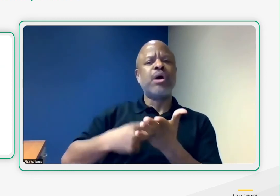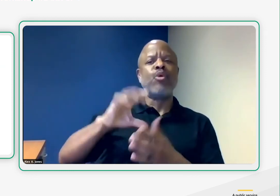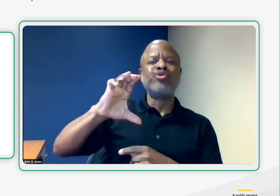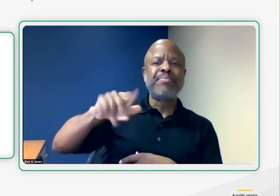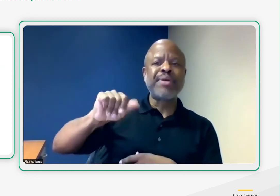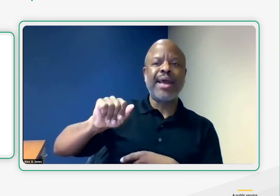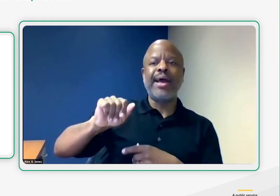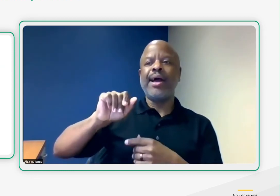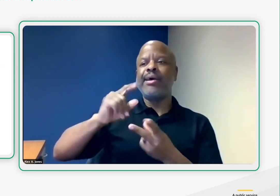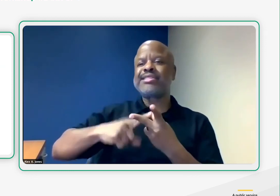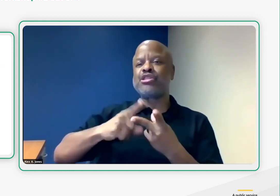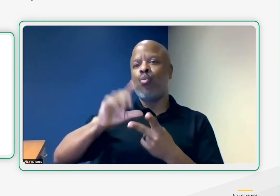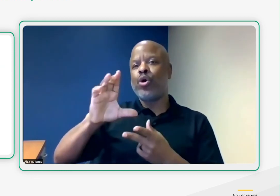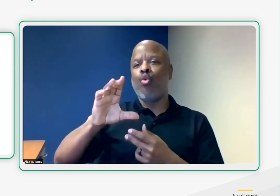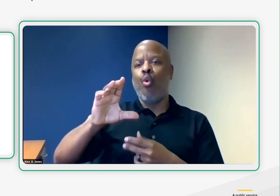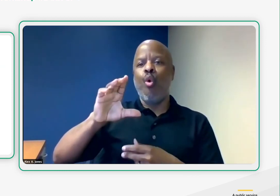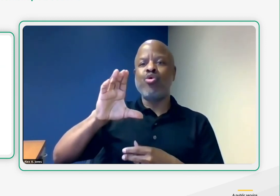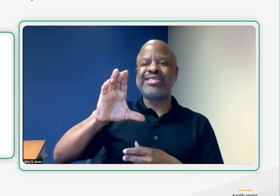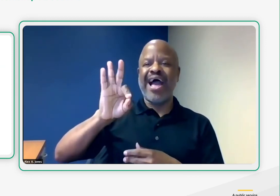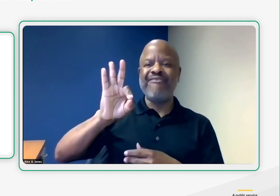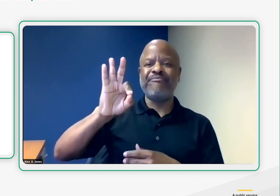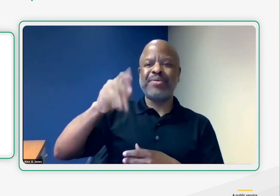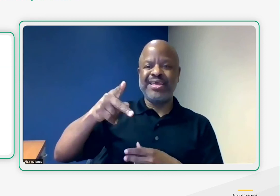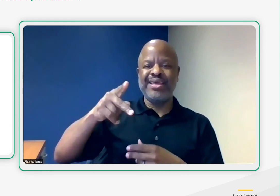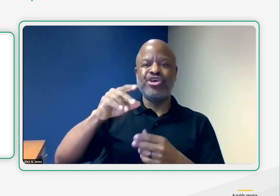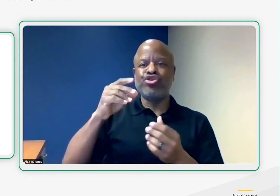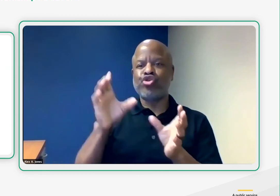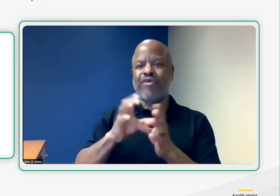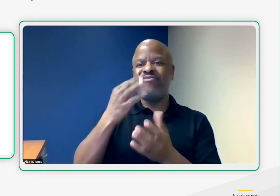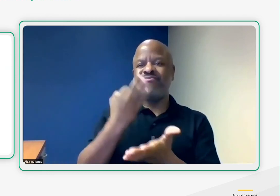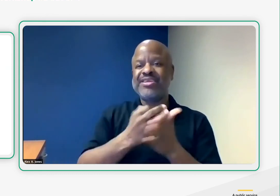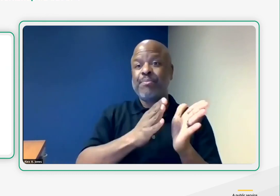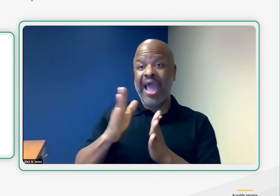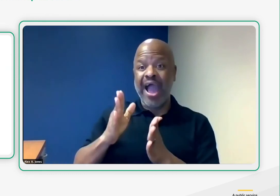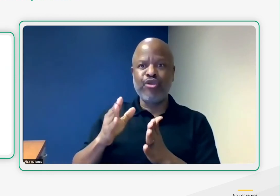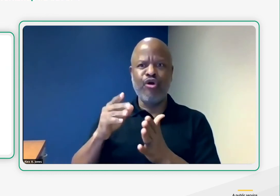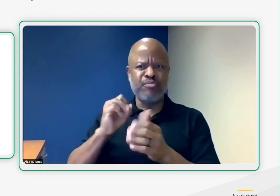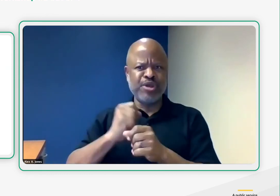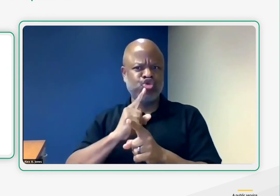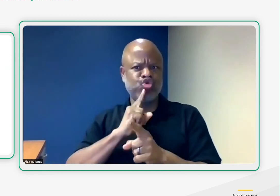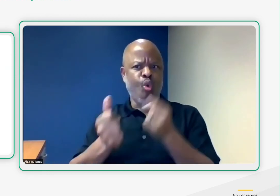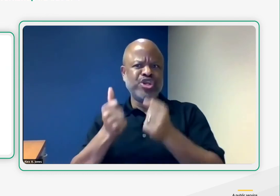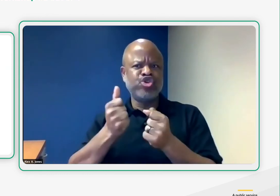You can talk to a CPA or CFP, again a certified financial planner, and they can really help